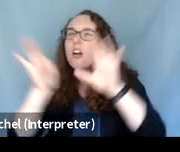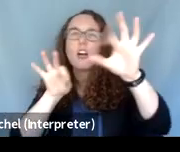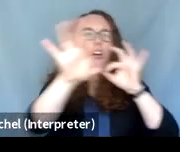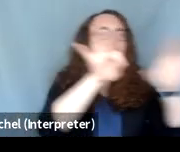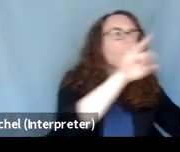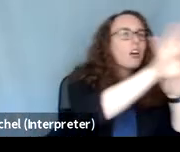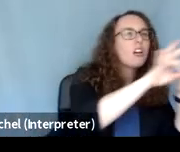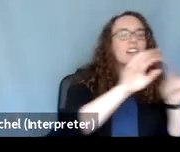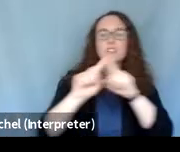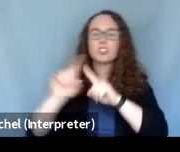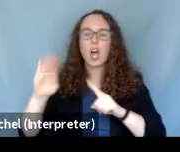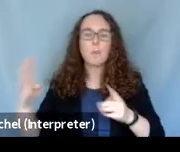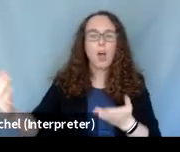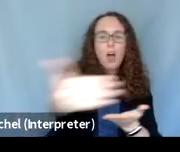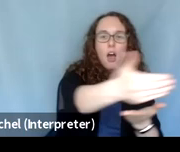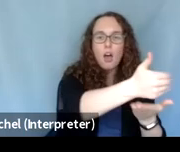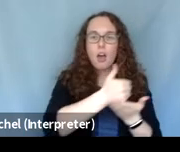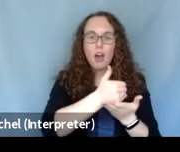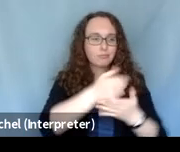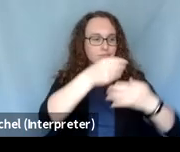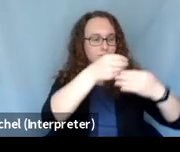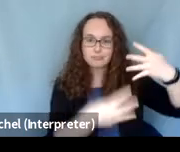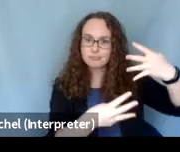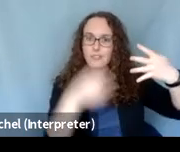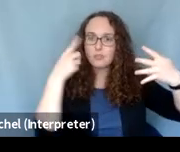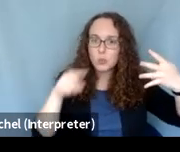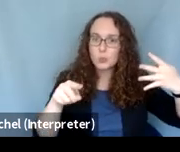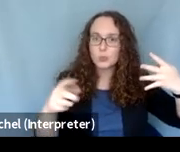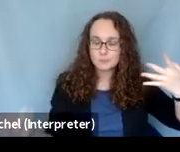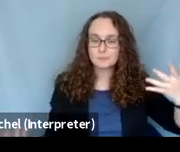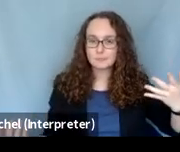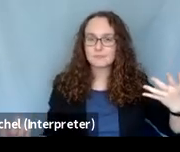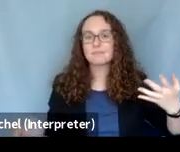Look at it, it's refreshed every day, sometimes a couple of days, so new jobs